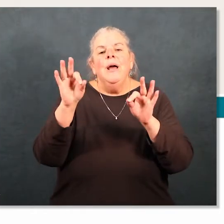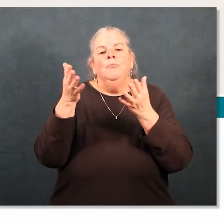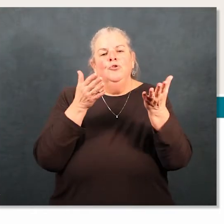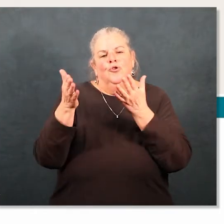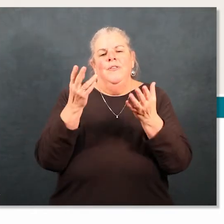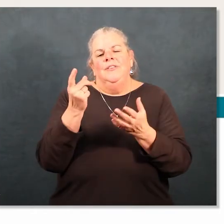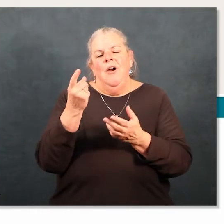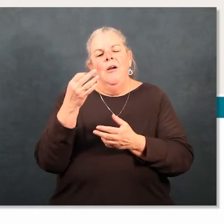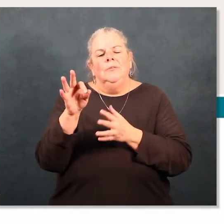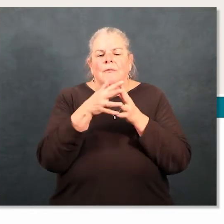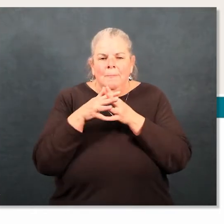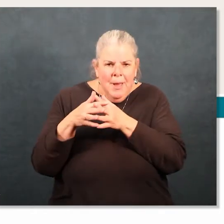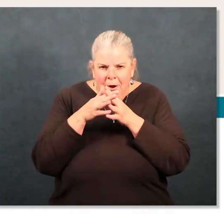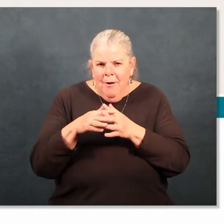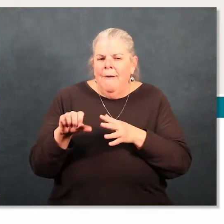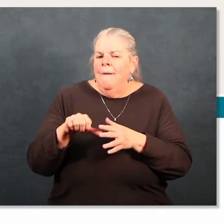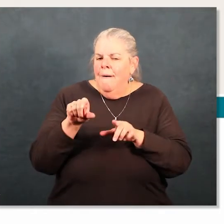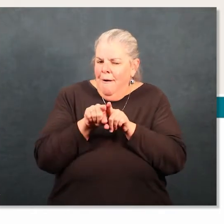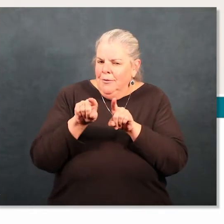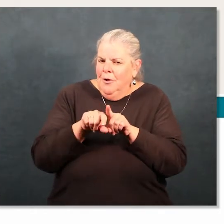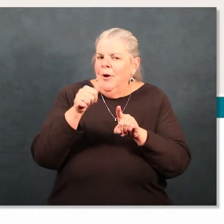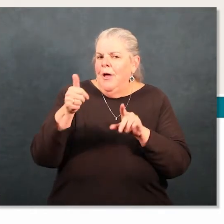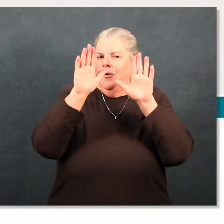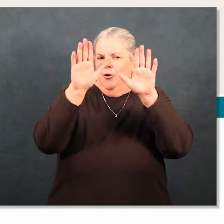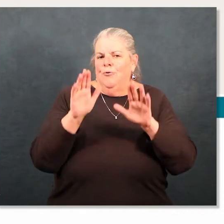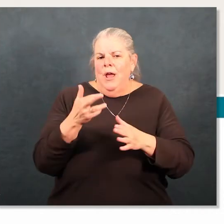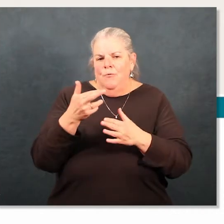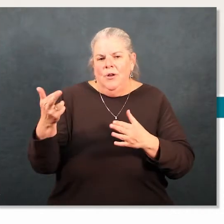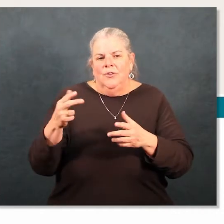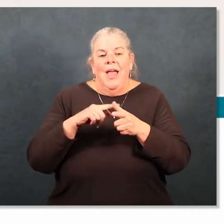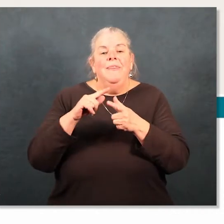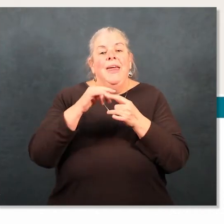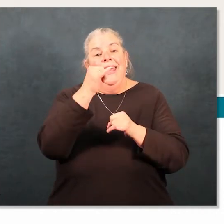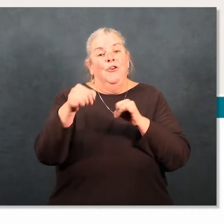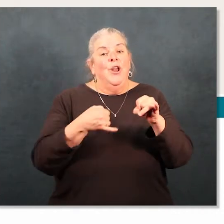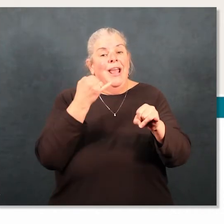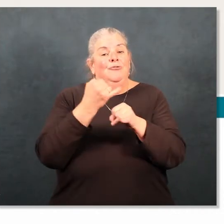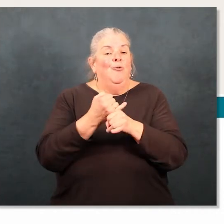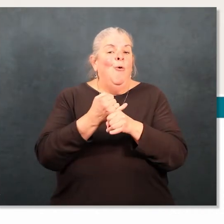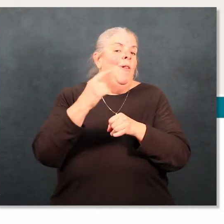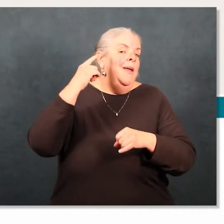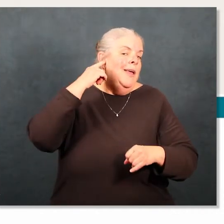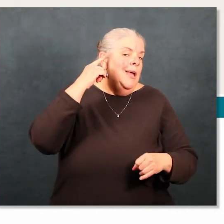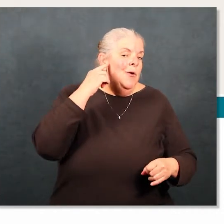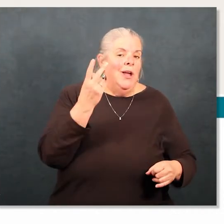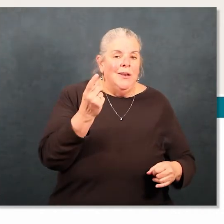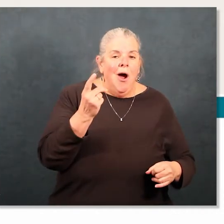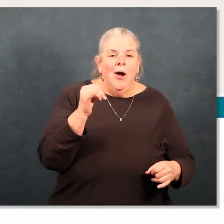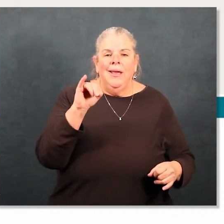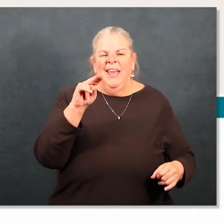is a great resource. And then then, International Hearing Dog Incorporated company is,